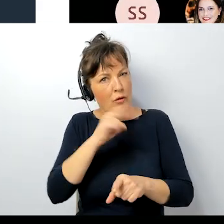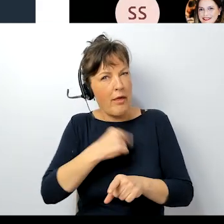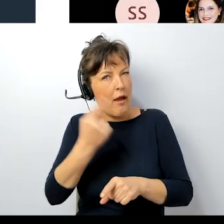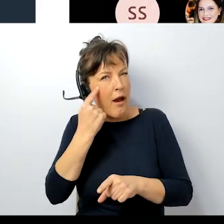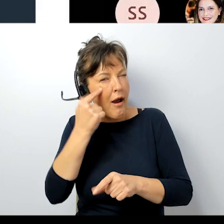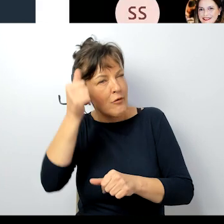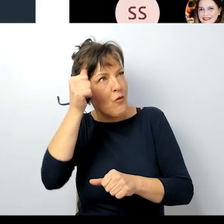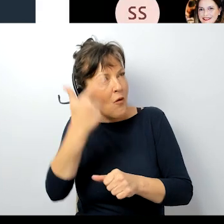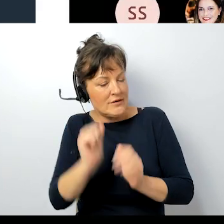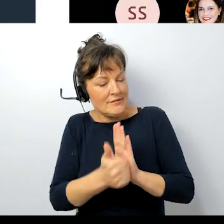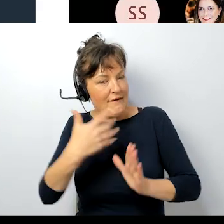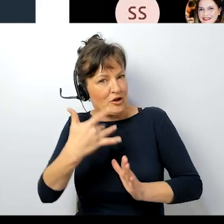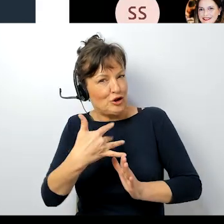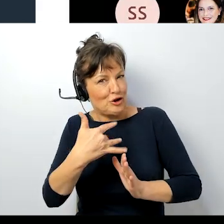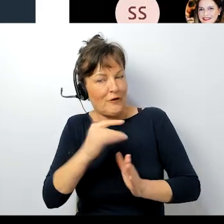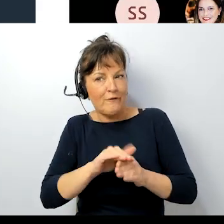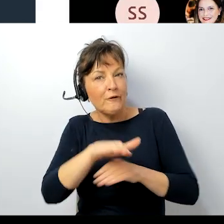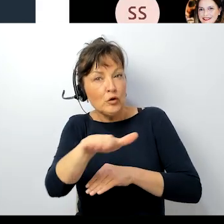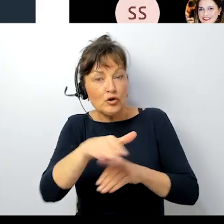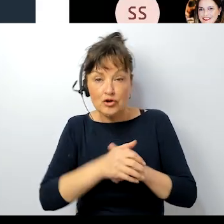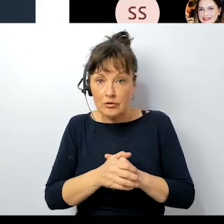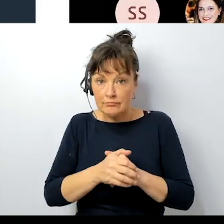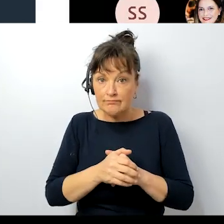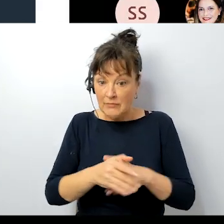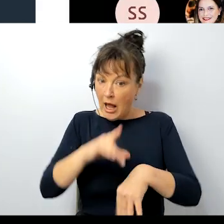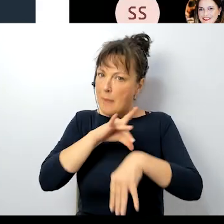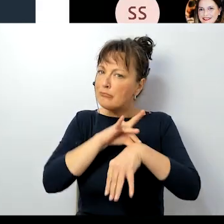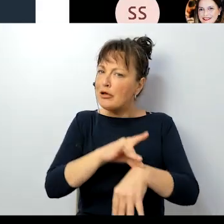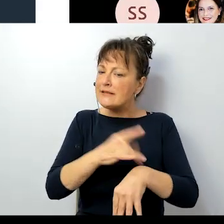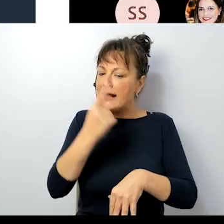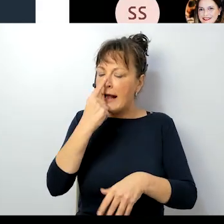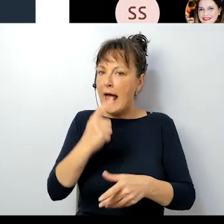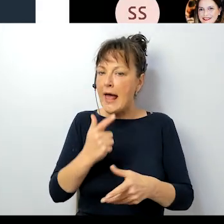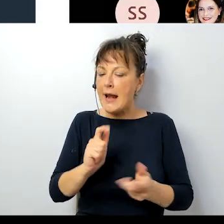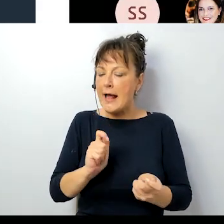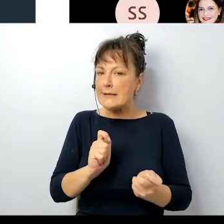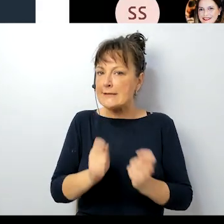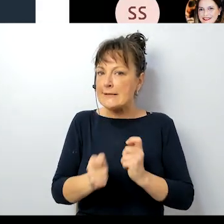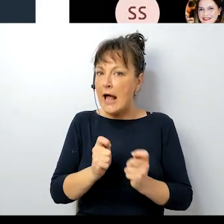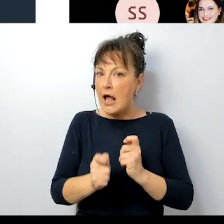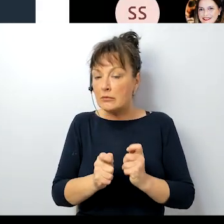workforce with the skills they need now and for the future. The apprenticeship system is